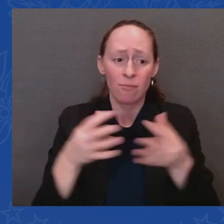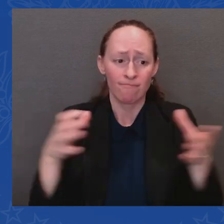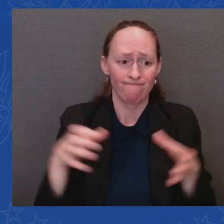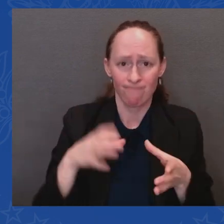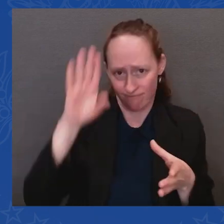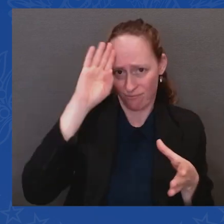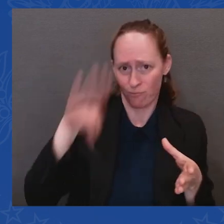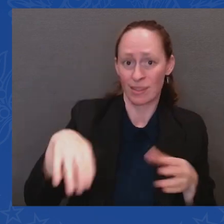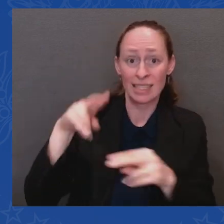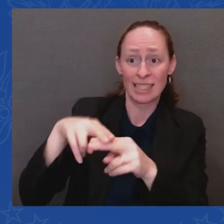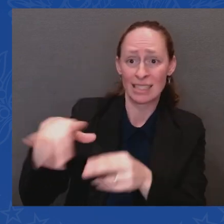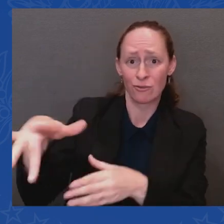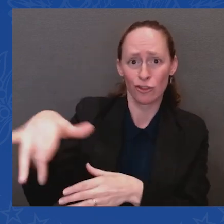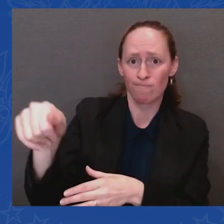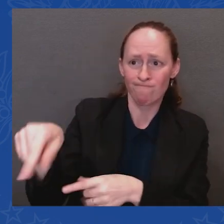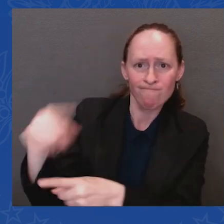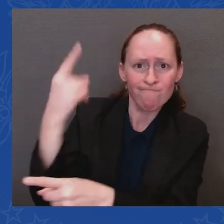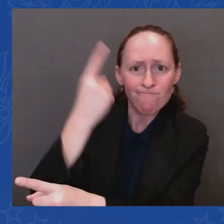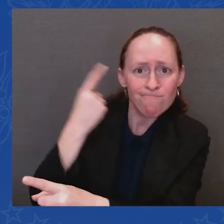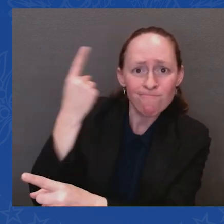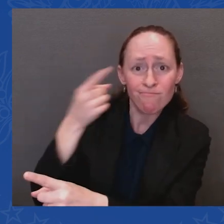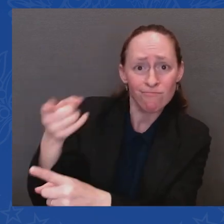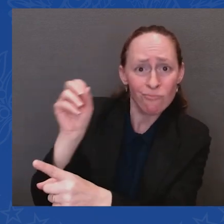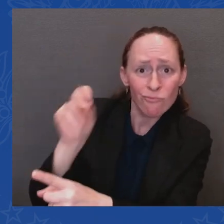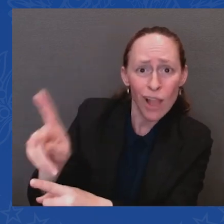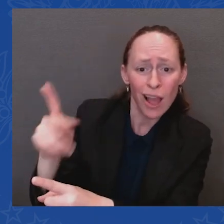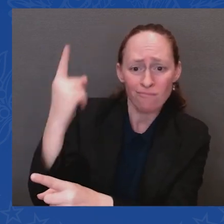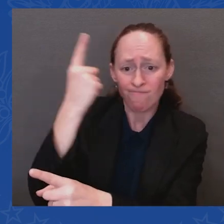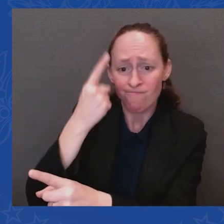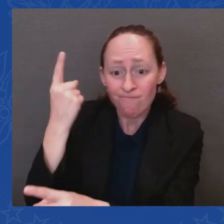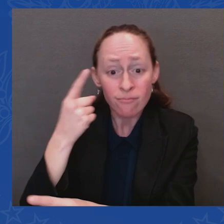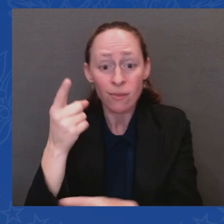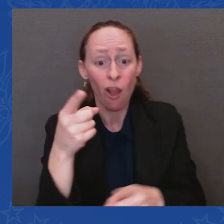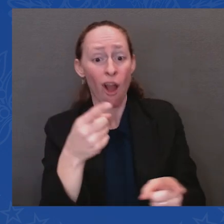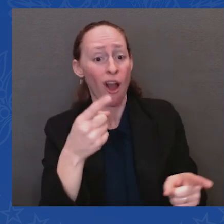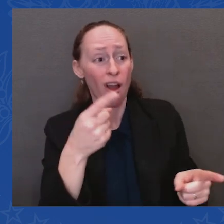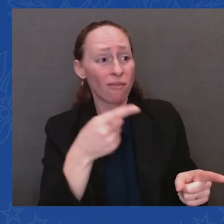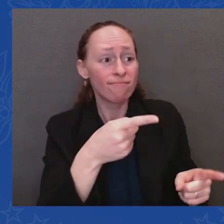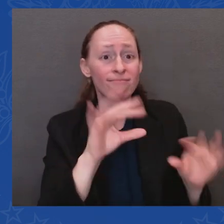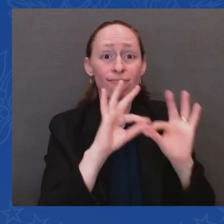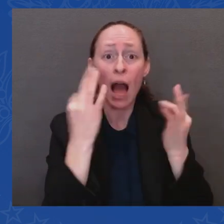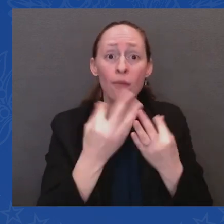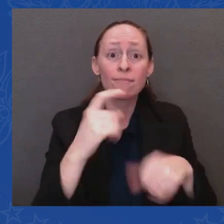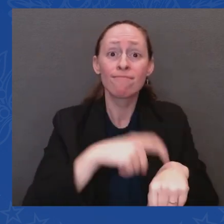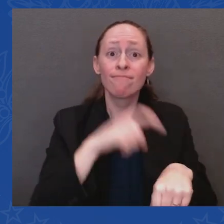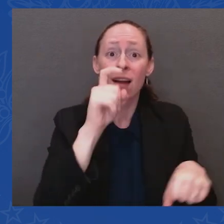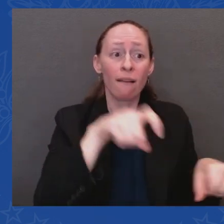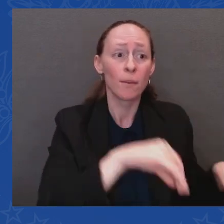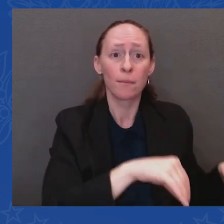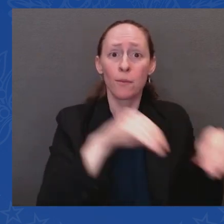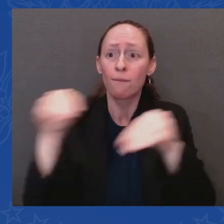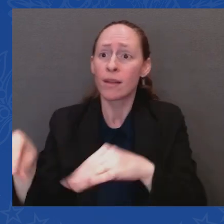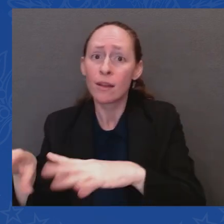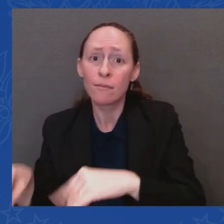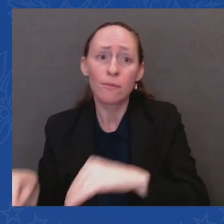readying the family to make another move, needing to move to a new school, a new job for the spouse.